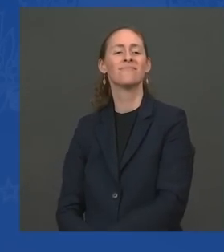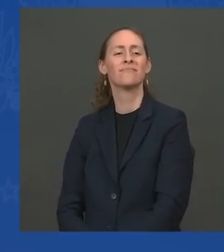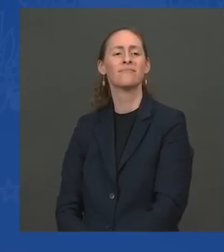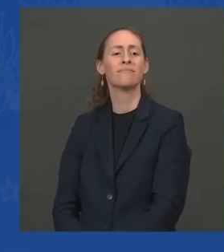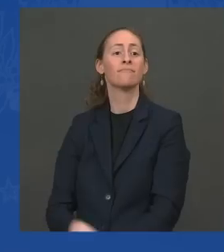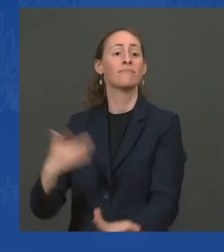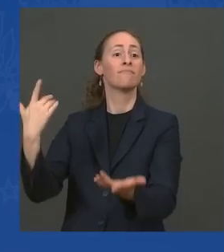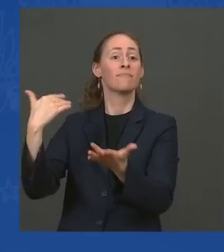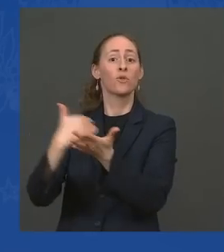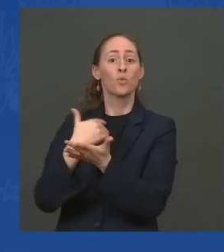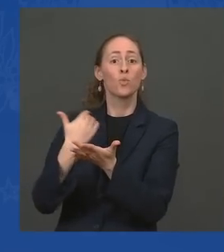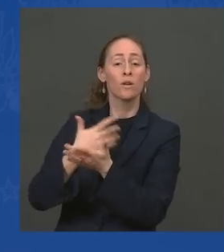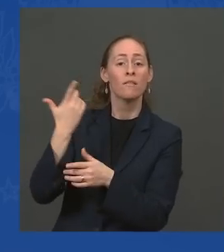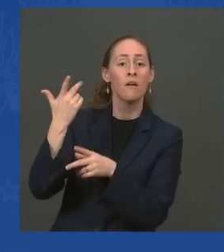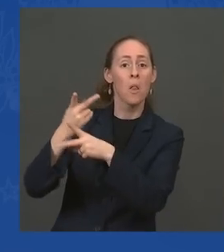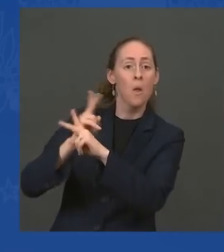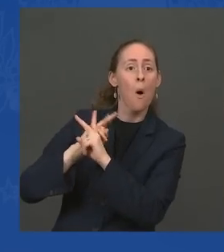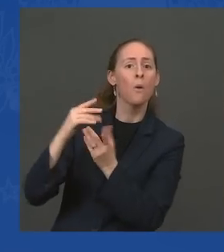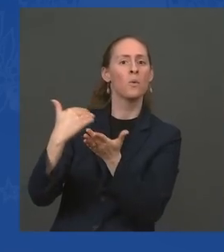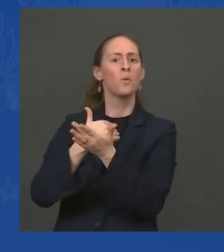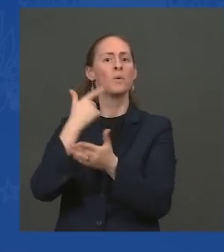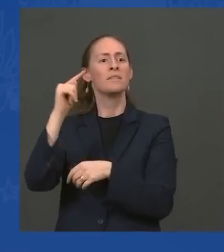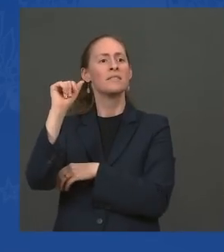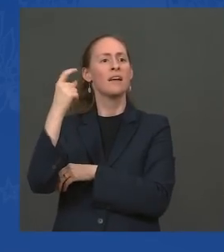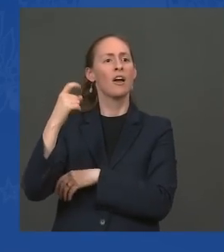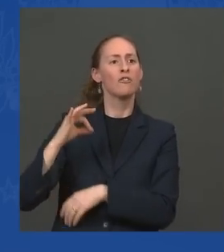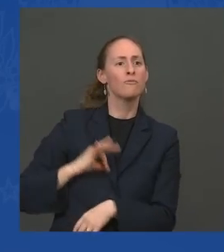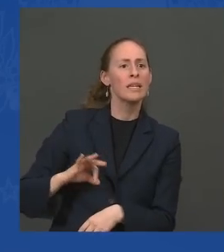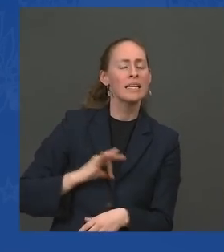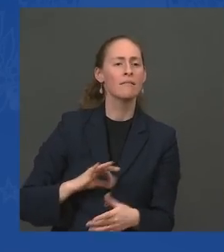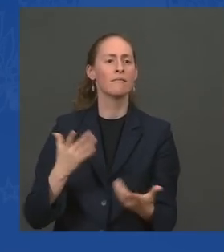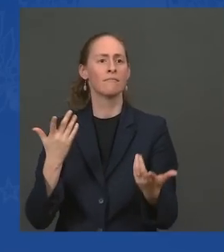creating new purchase incentives for consumers to buy American-made,